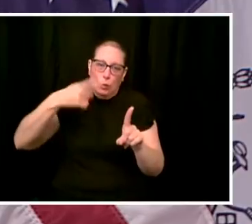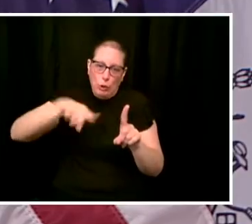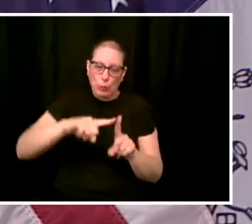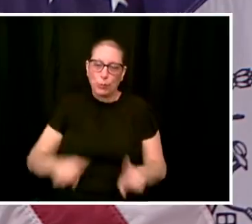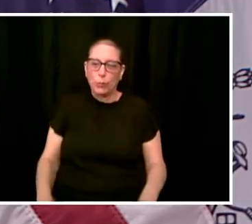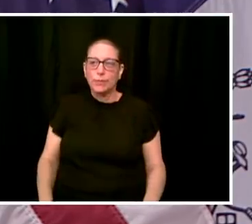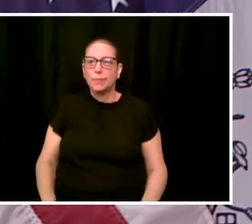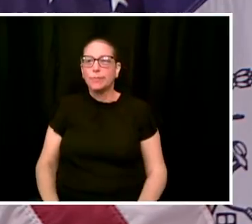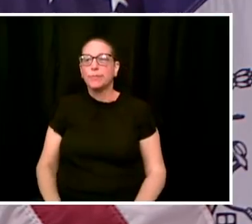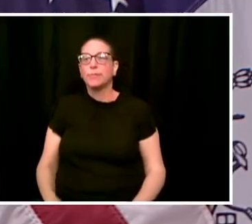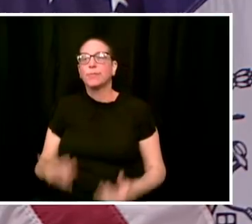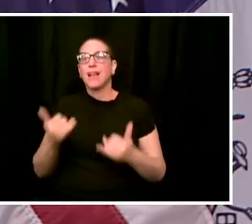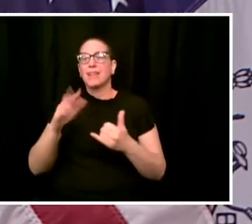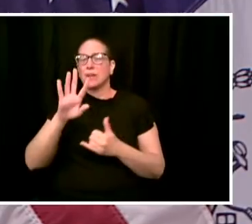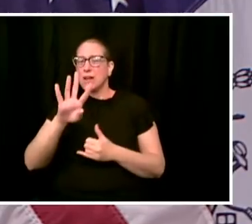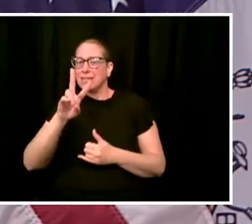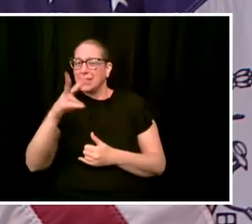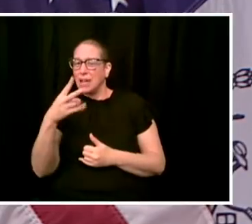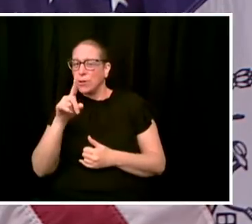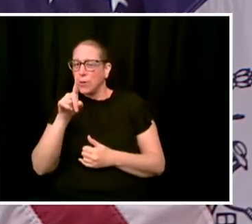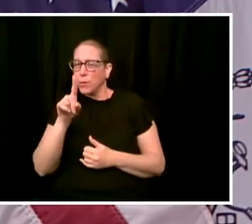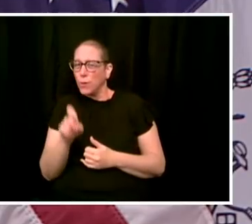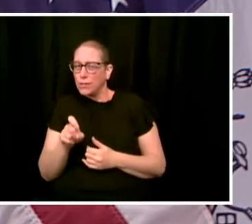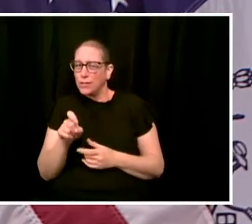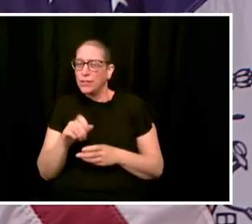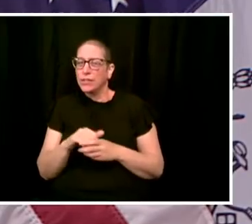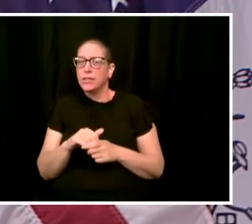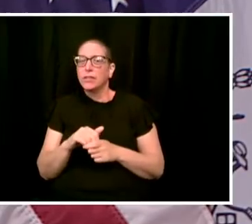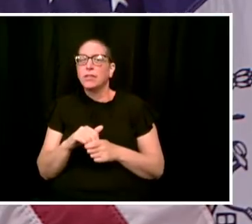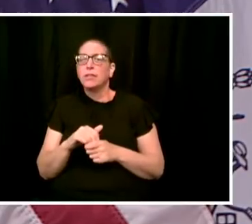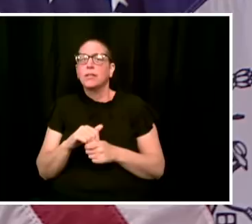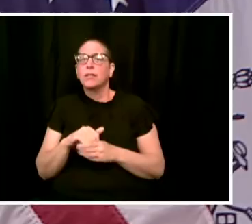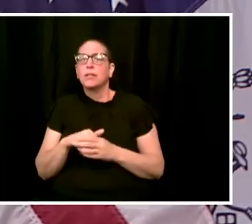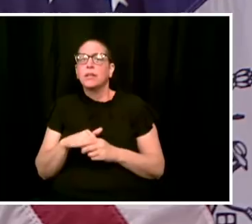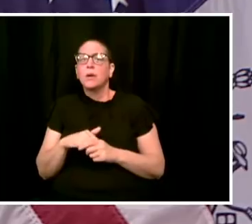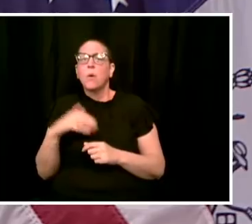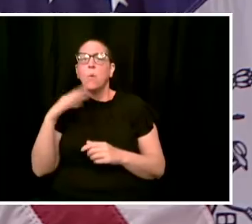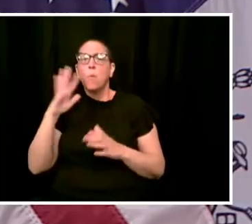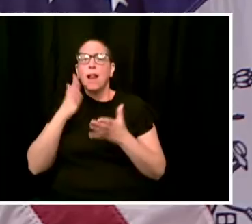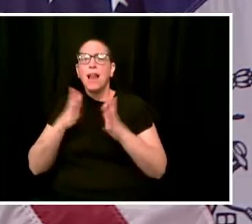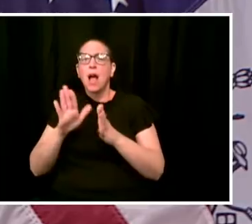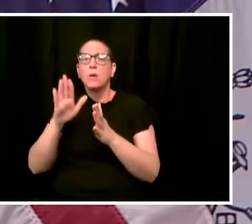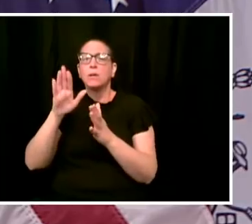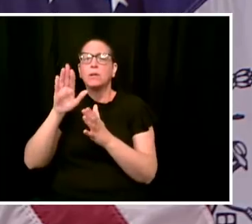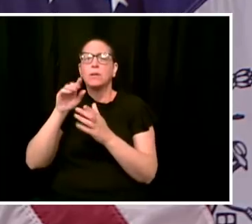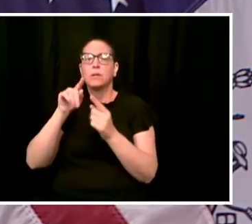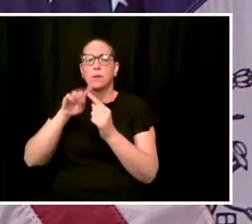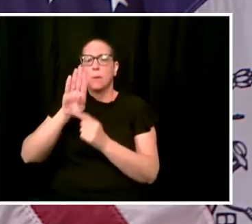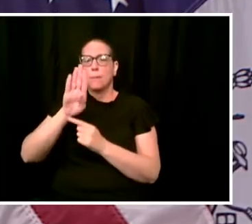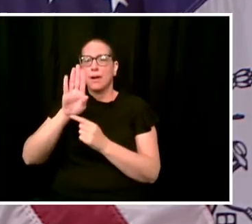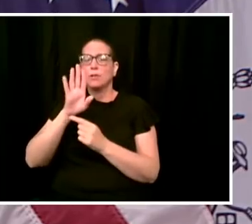OUT WHAT WILL WORK FOR THEM AND BE VIABLE. ON THE SECOND